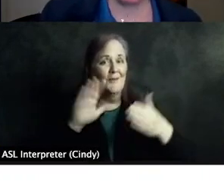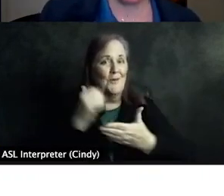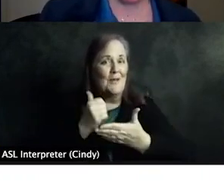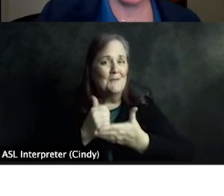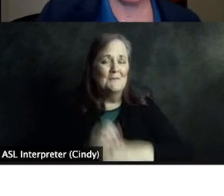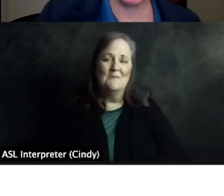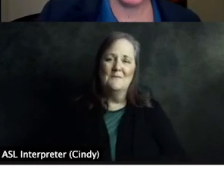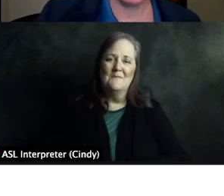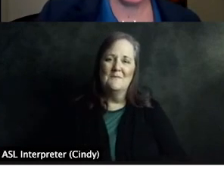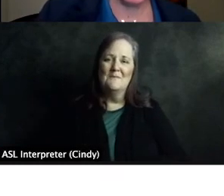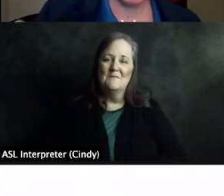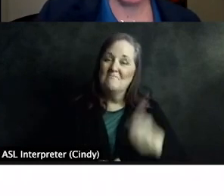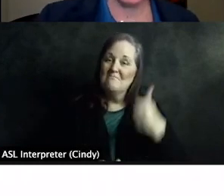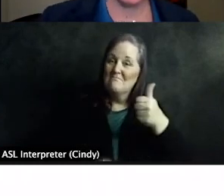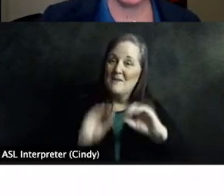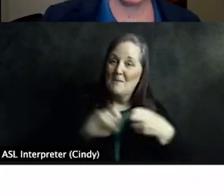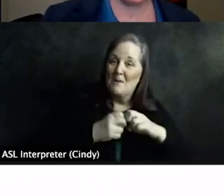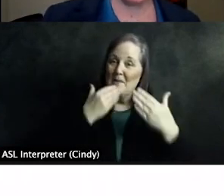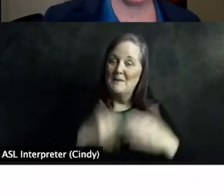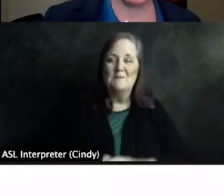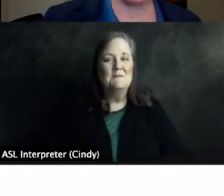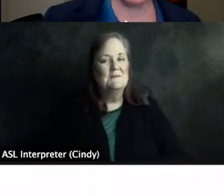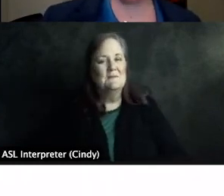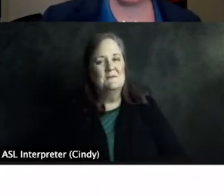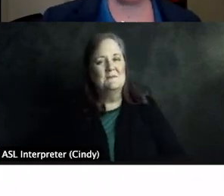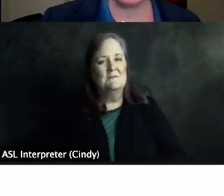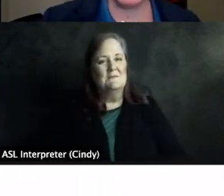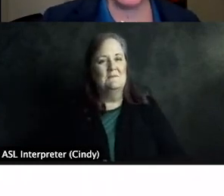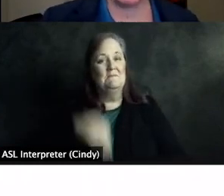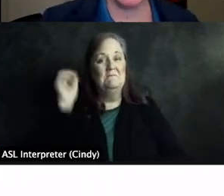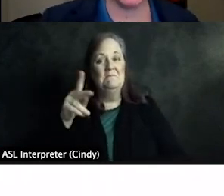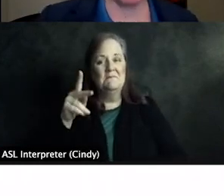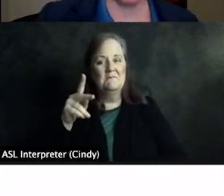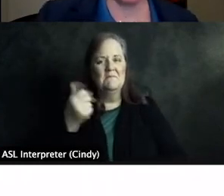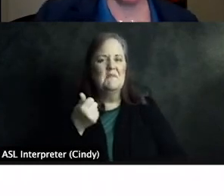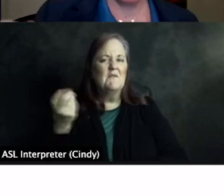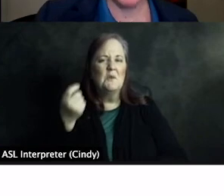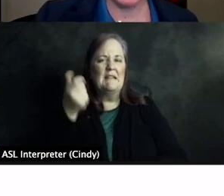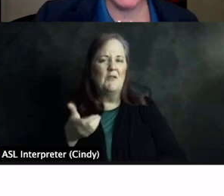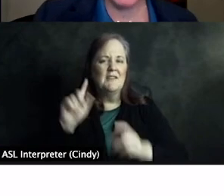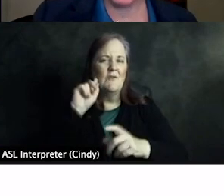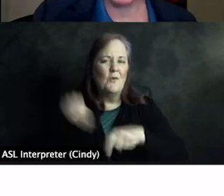from their site eventually. California Choices is related to that. Ballotpedia is very helpful. Voters Edge.